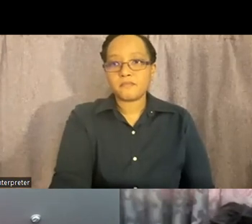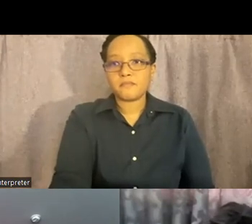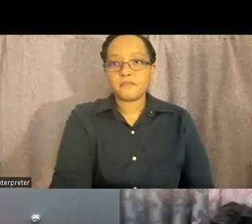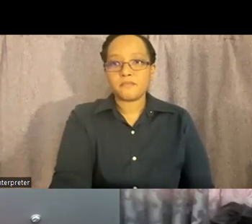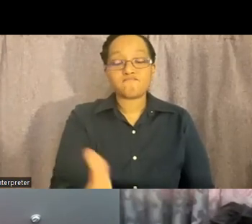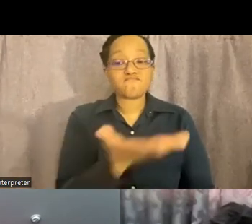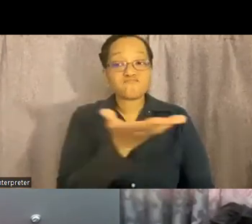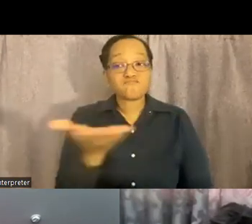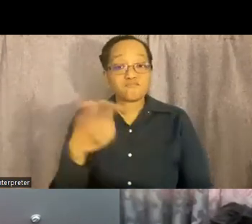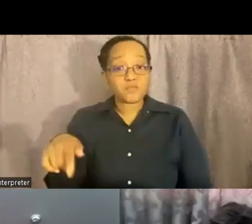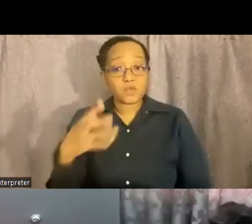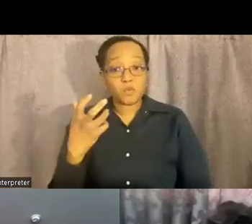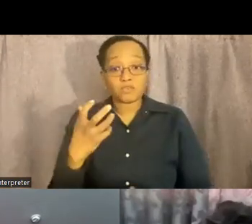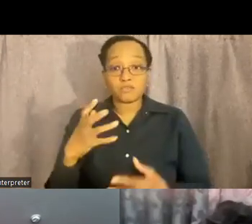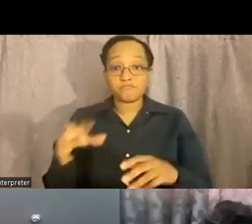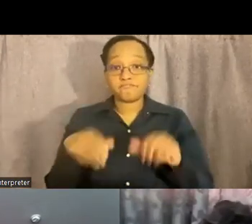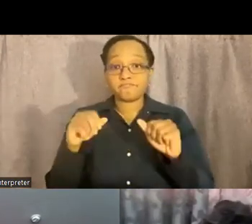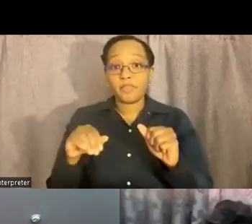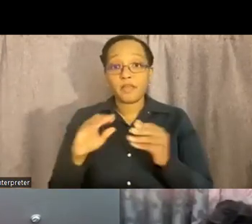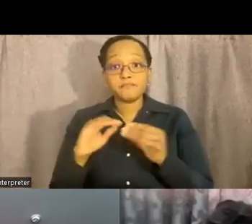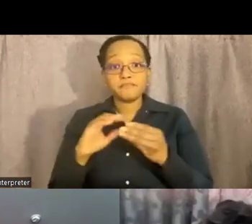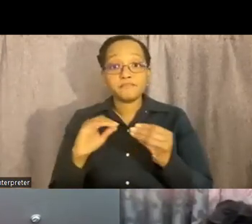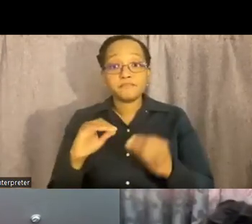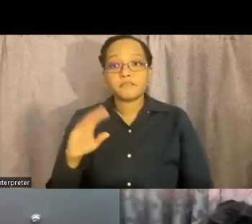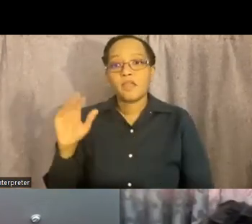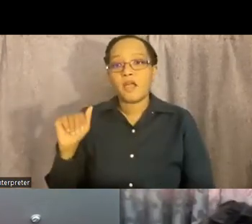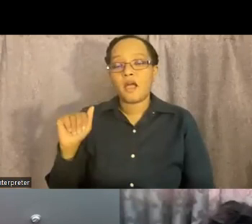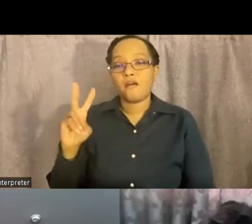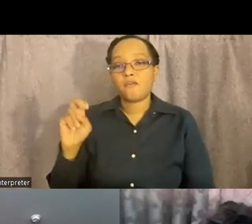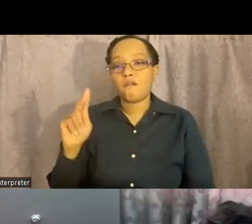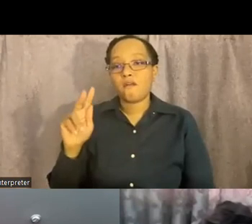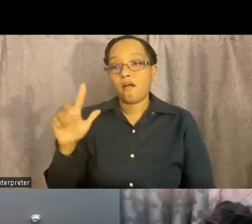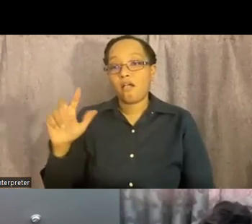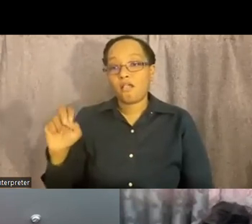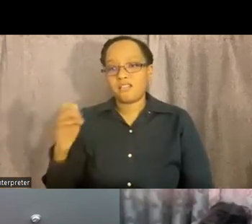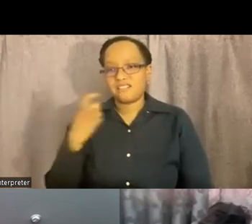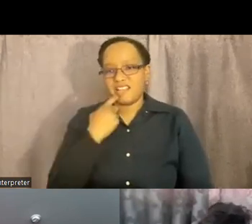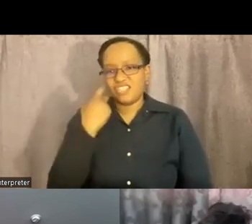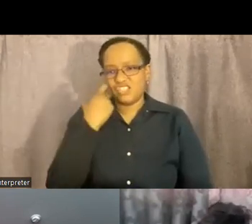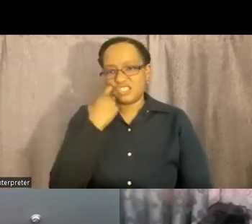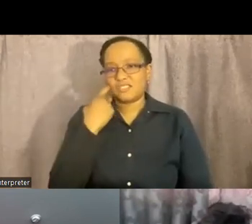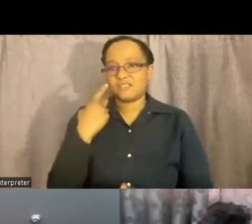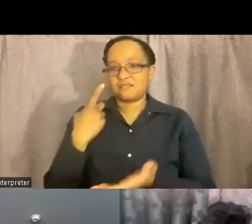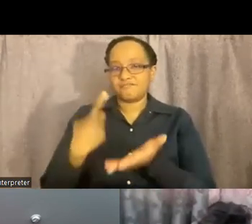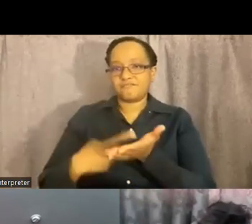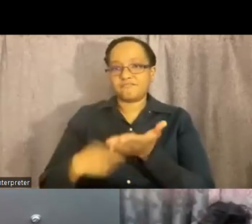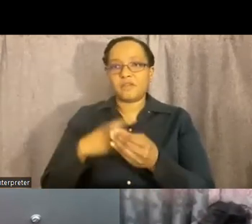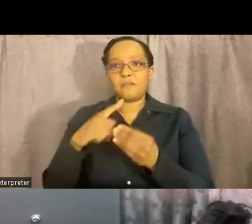I just spoke with Jessica about that earlier . I think it's